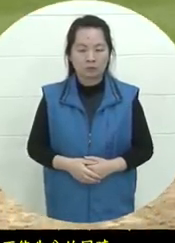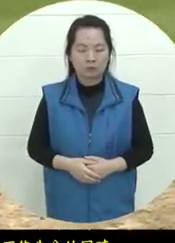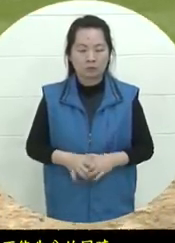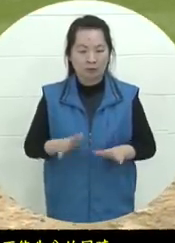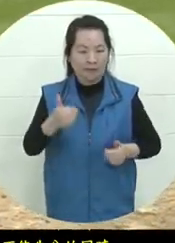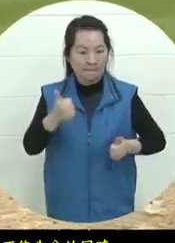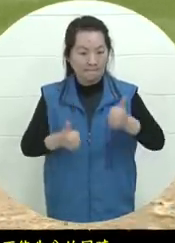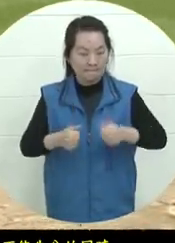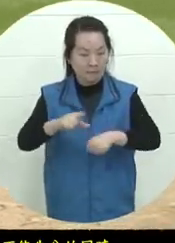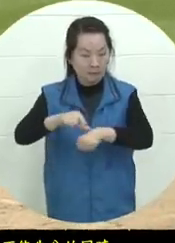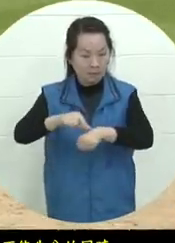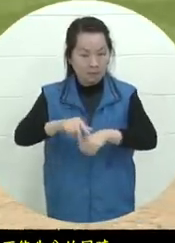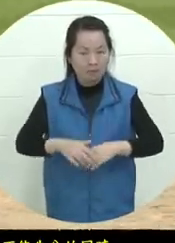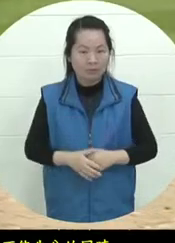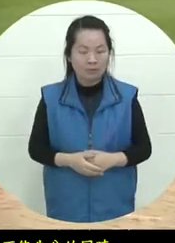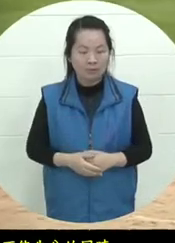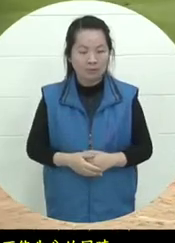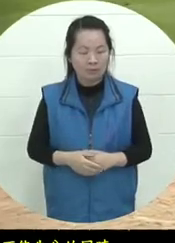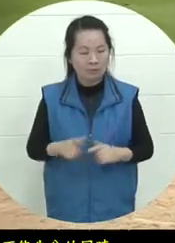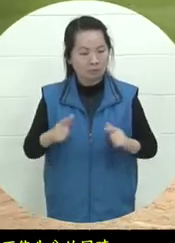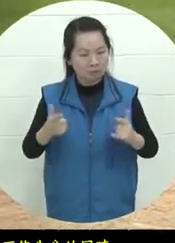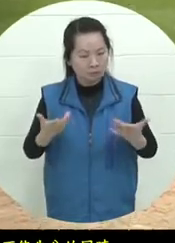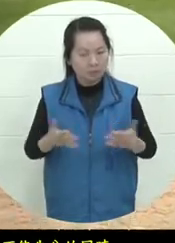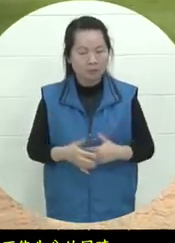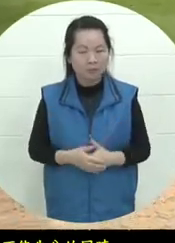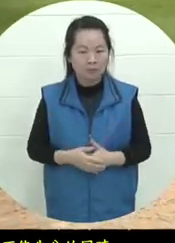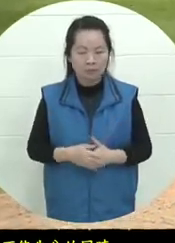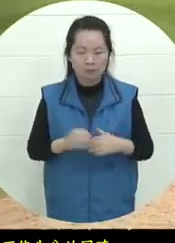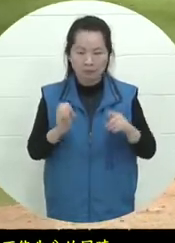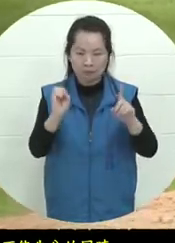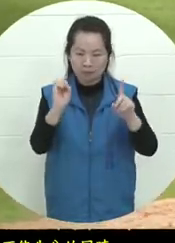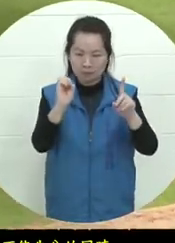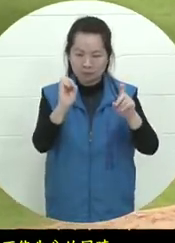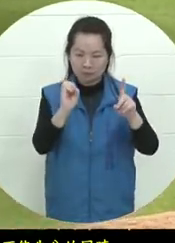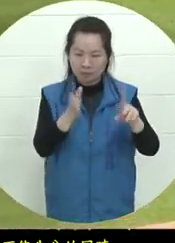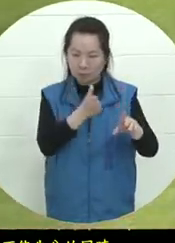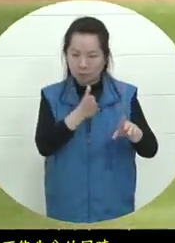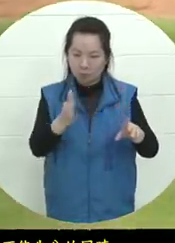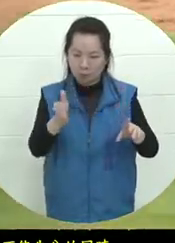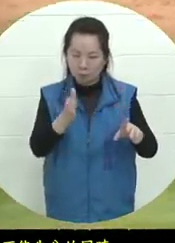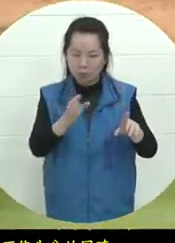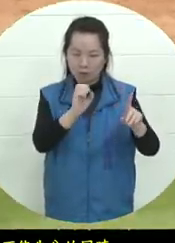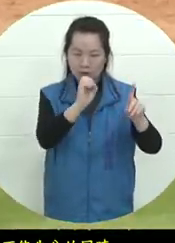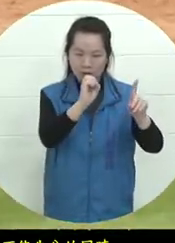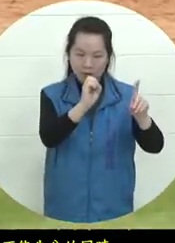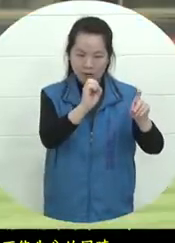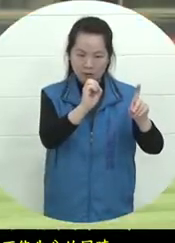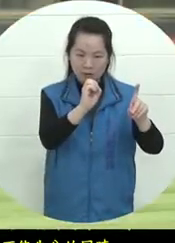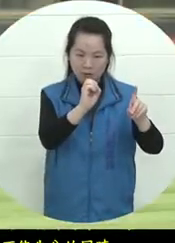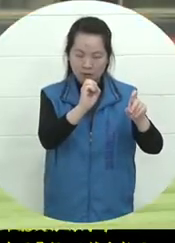The game time will probably be around 11 o'clock, 11 o'clock to 11:10